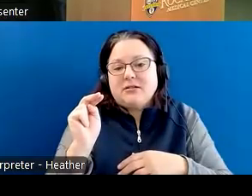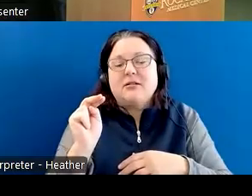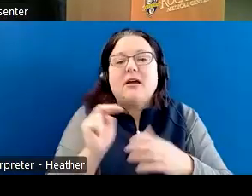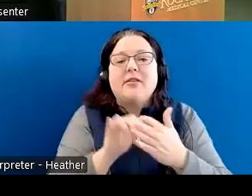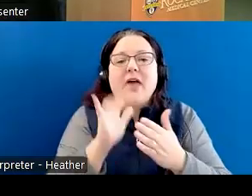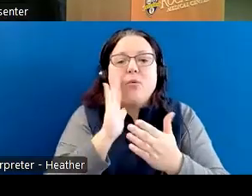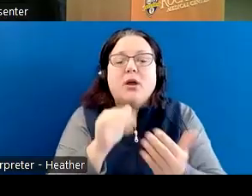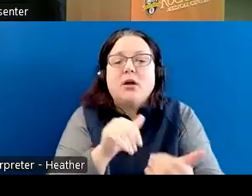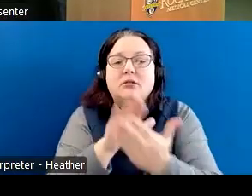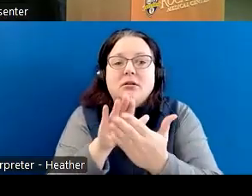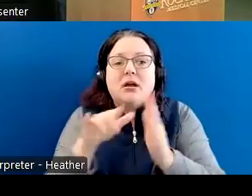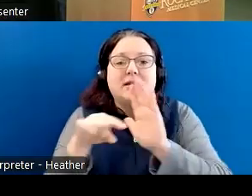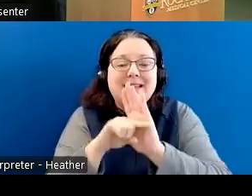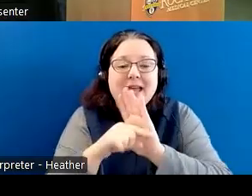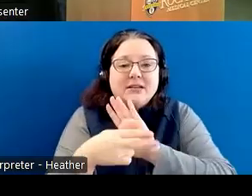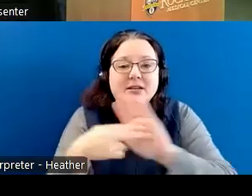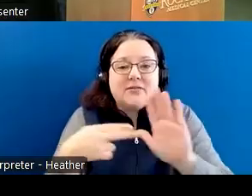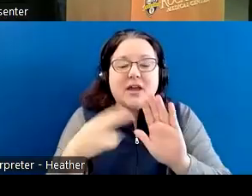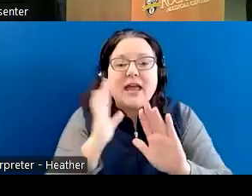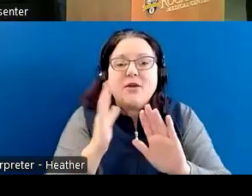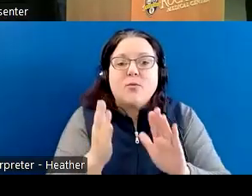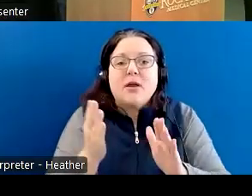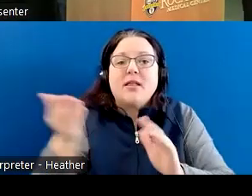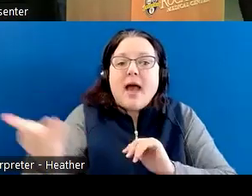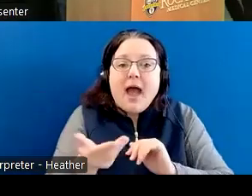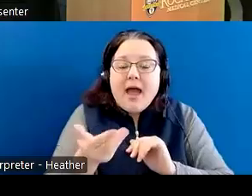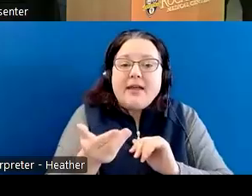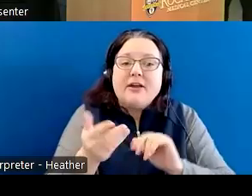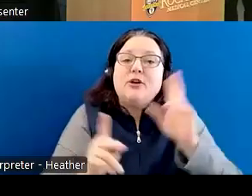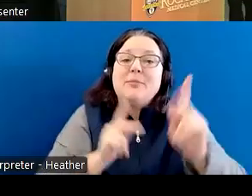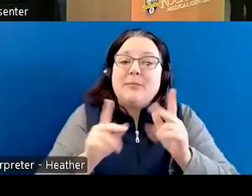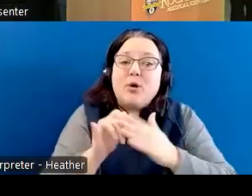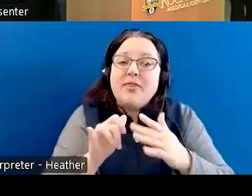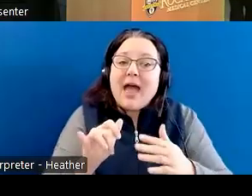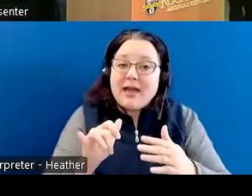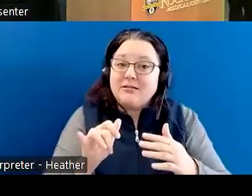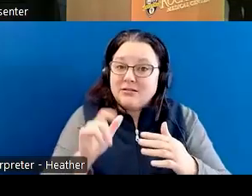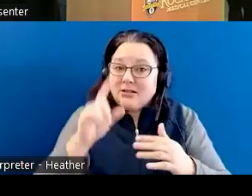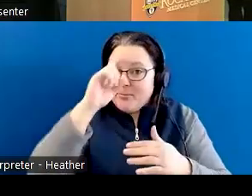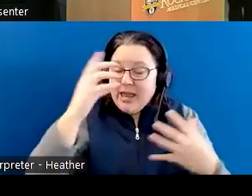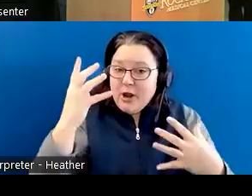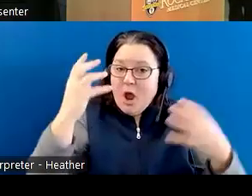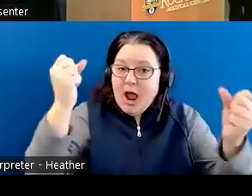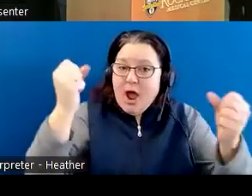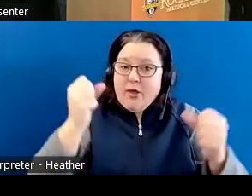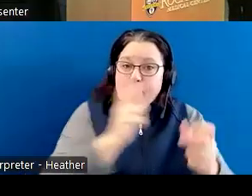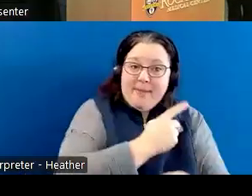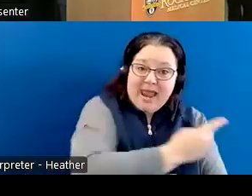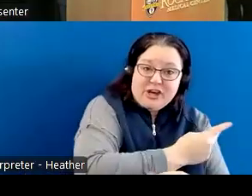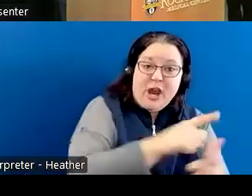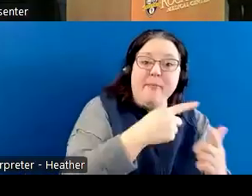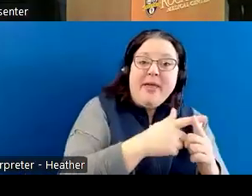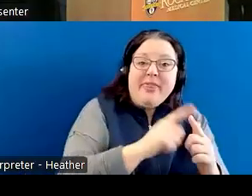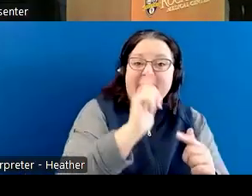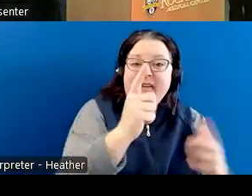hires peers patients who recovered from psychotic episodes to staff inatient units and really